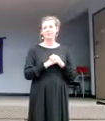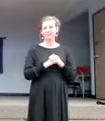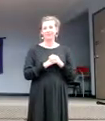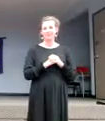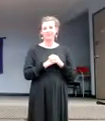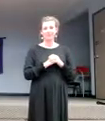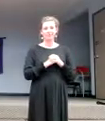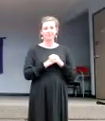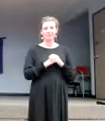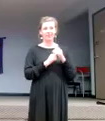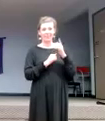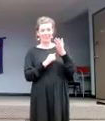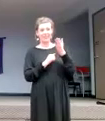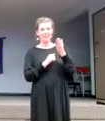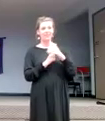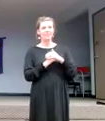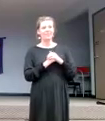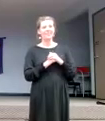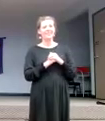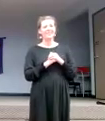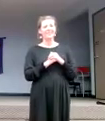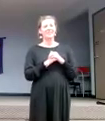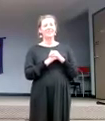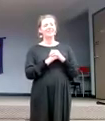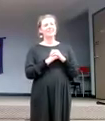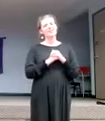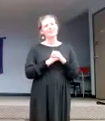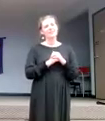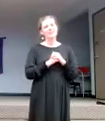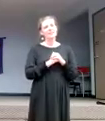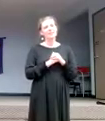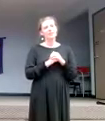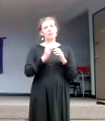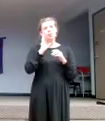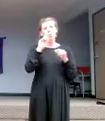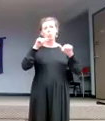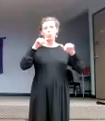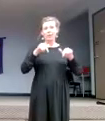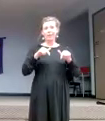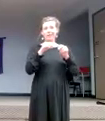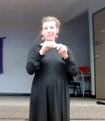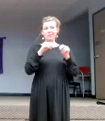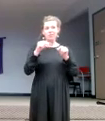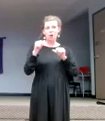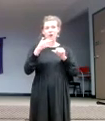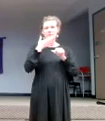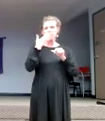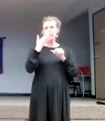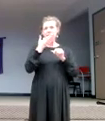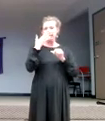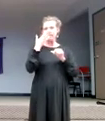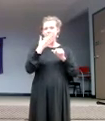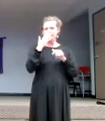No. Okay. You get a question? Will this solve the sort of smell problem that's kind of taking